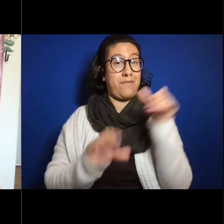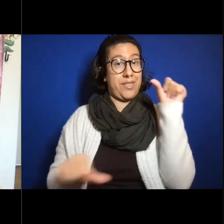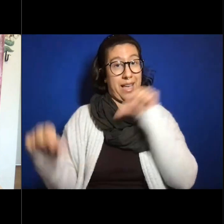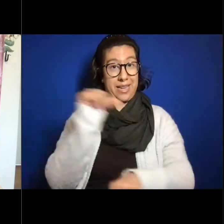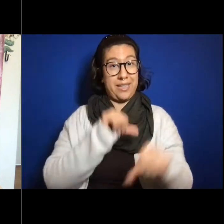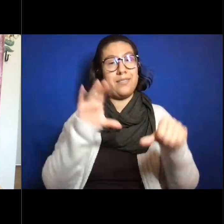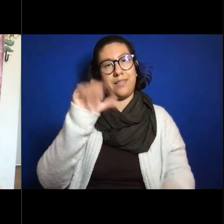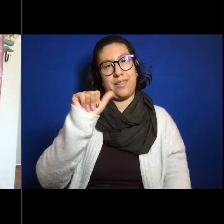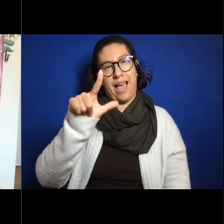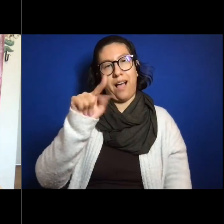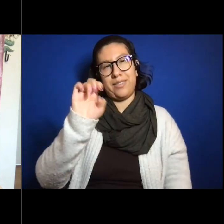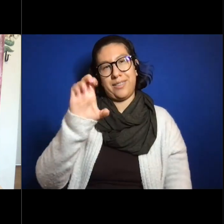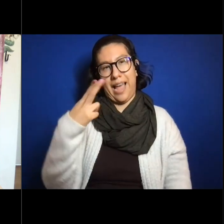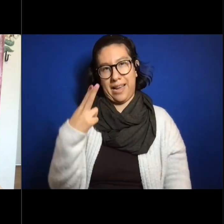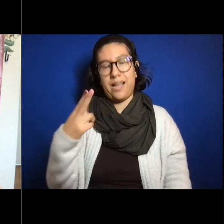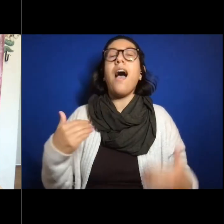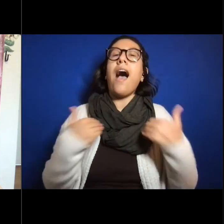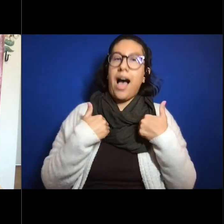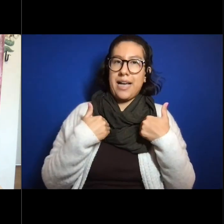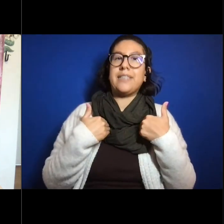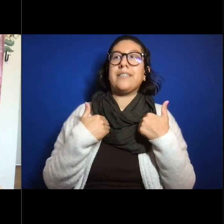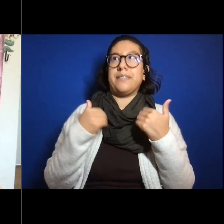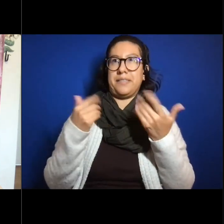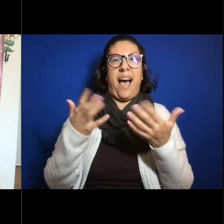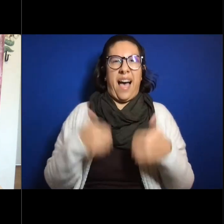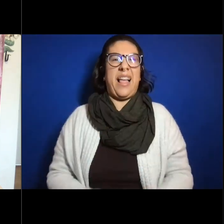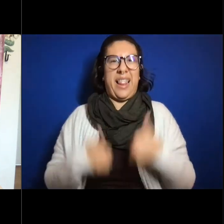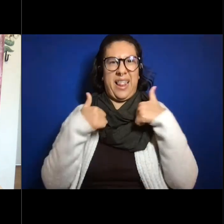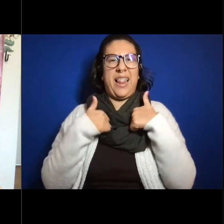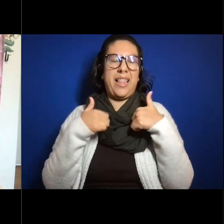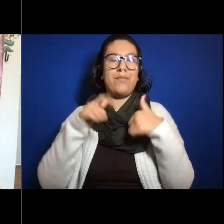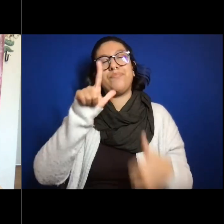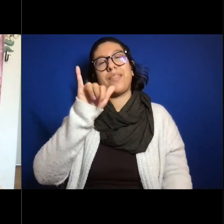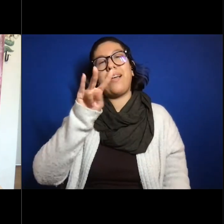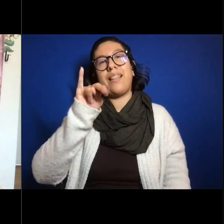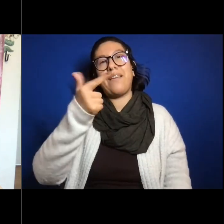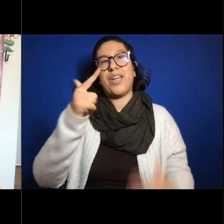and has some information on their website. So I will try to add that link to the NOAA Live page as well.